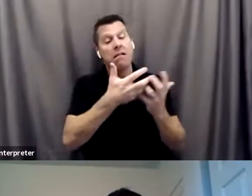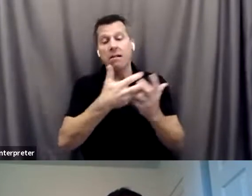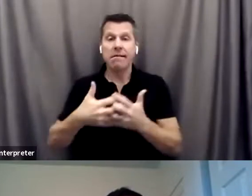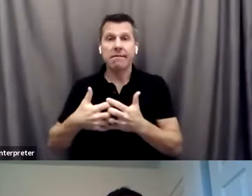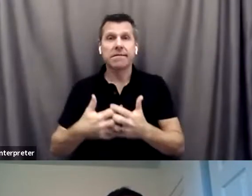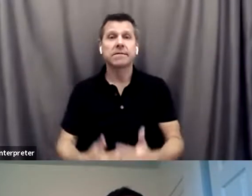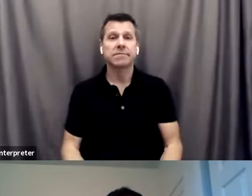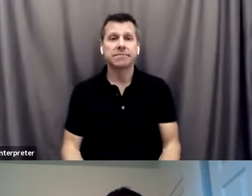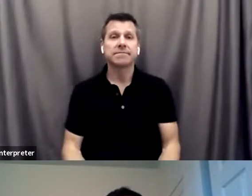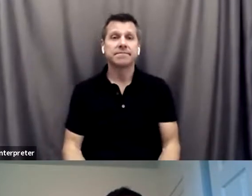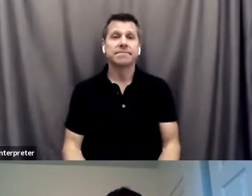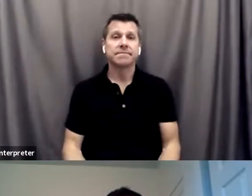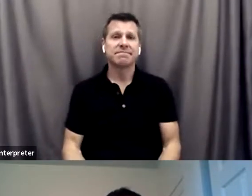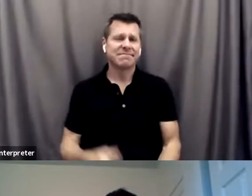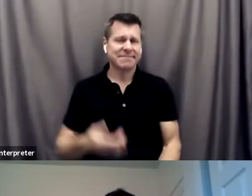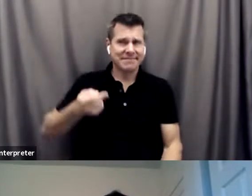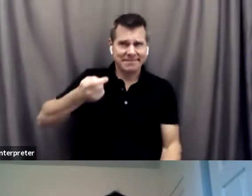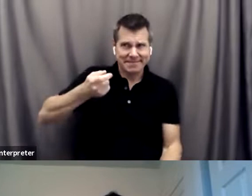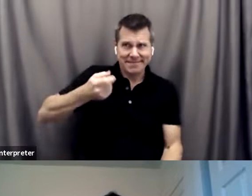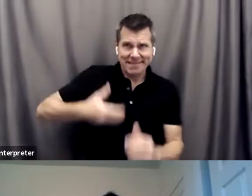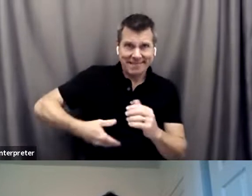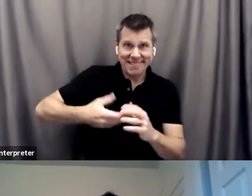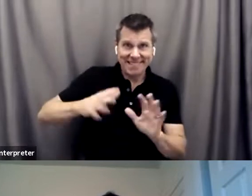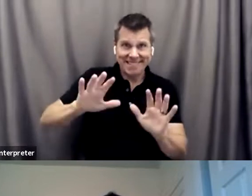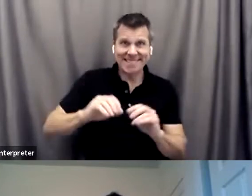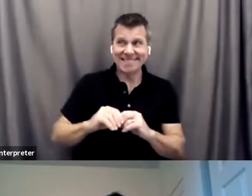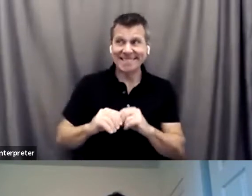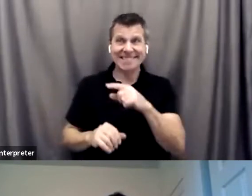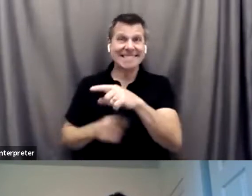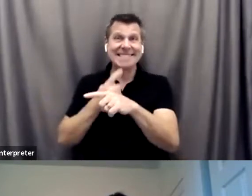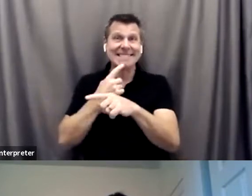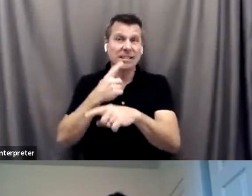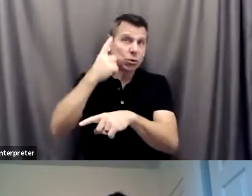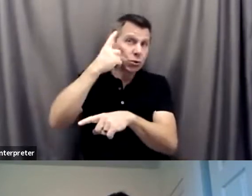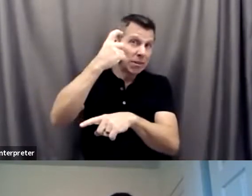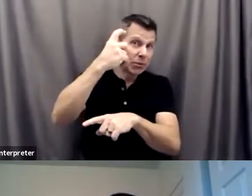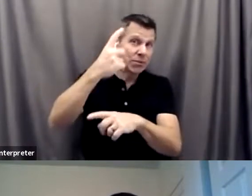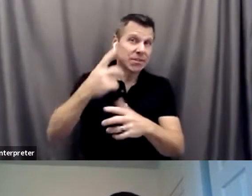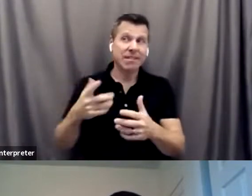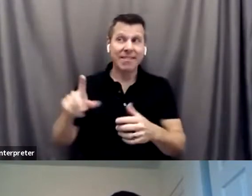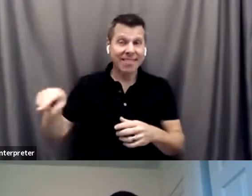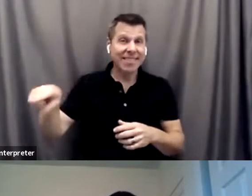If I can add a little bit to that our students like Willie said, the dreamers, they're not used to showing themselves in